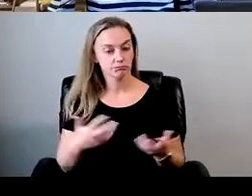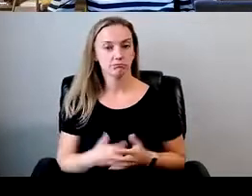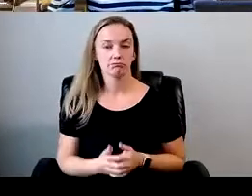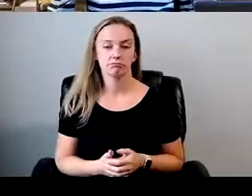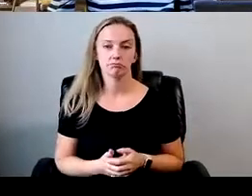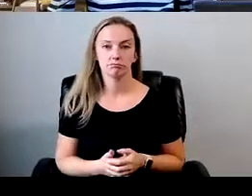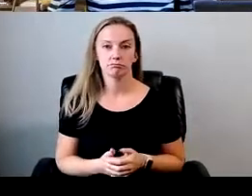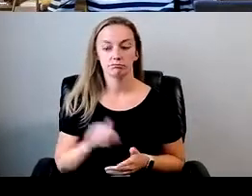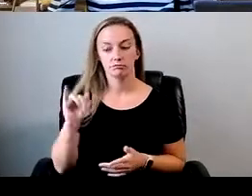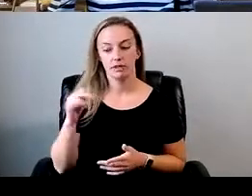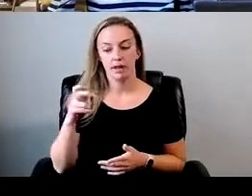iPads, journaling.